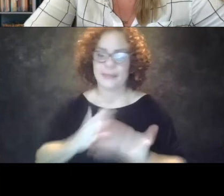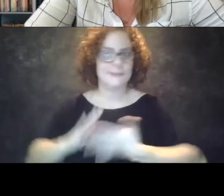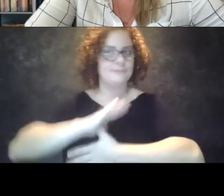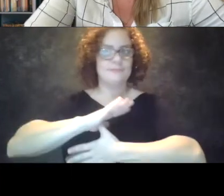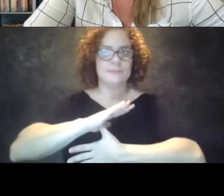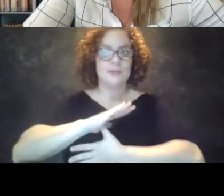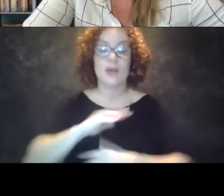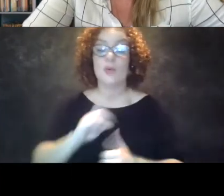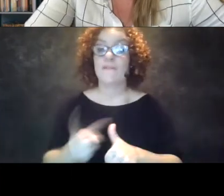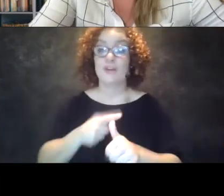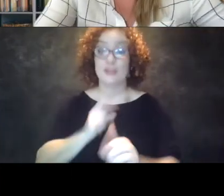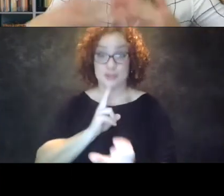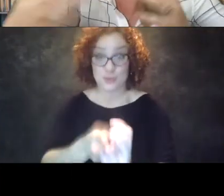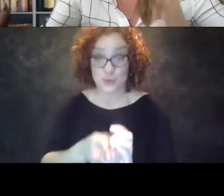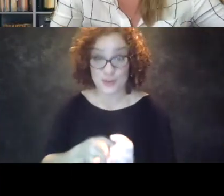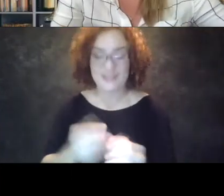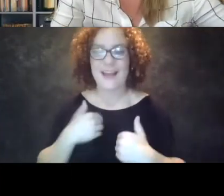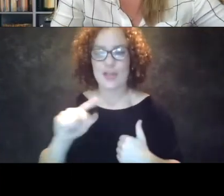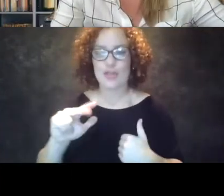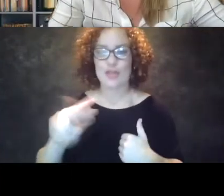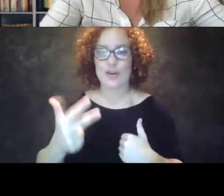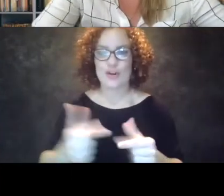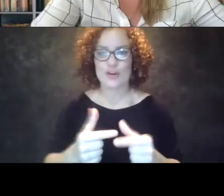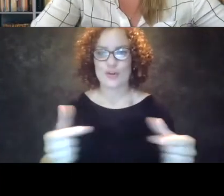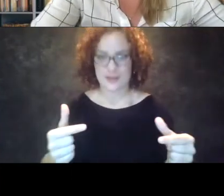I was with a bunch of third graders and all the gen ed third grade teachers were like